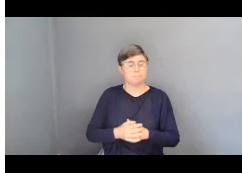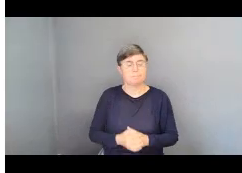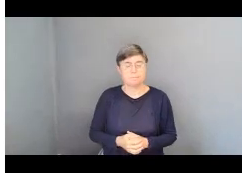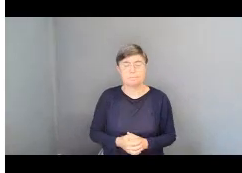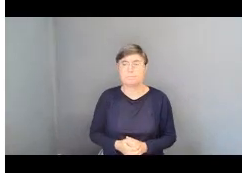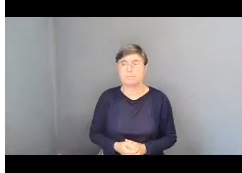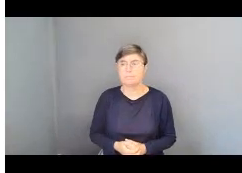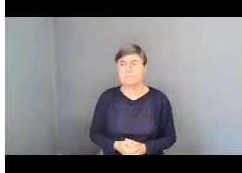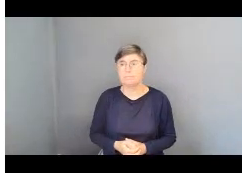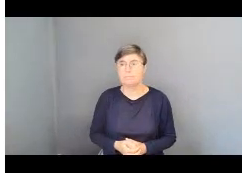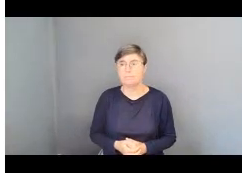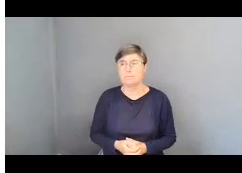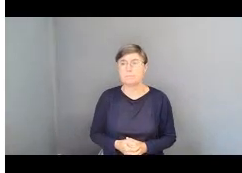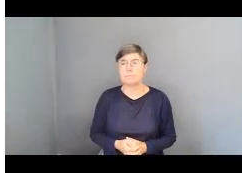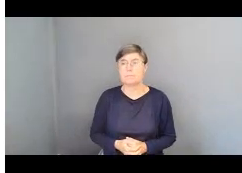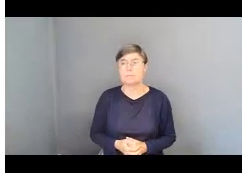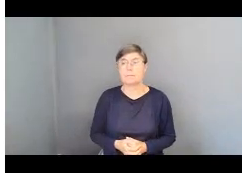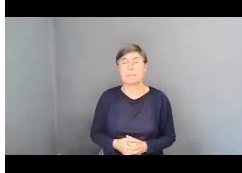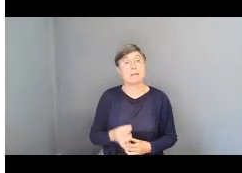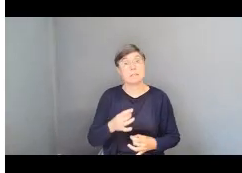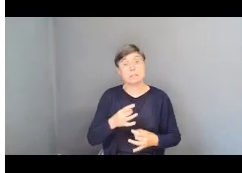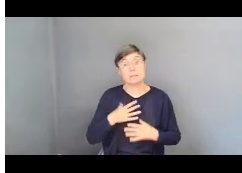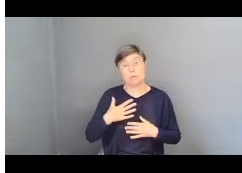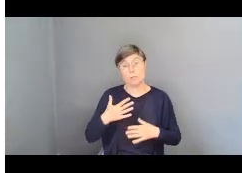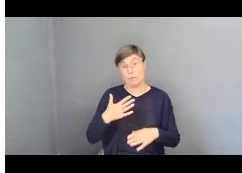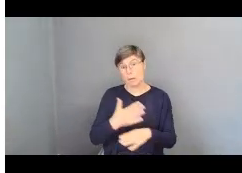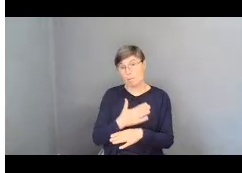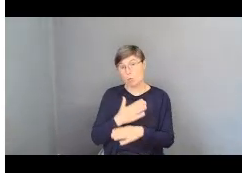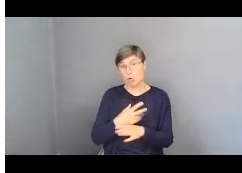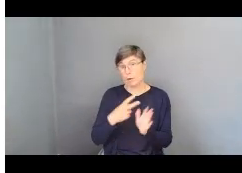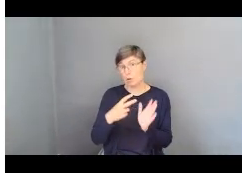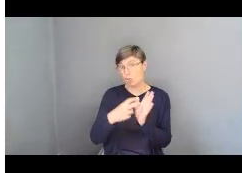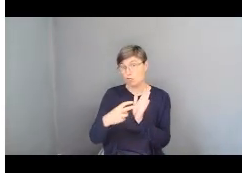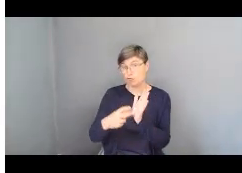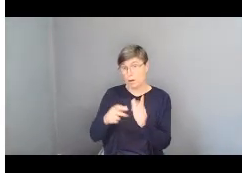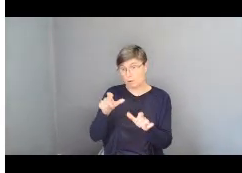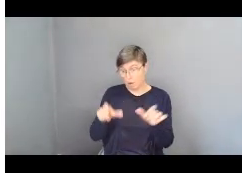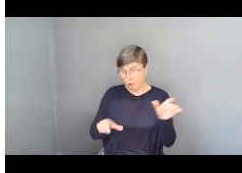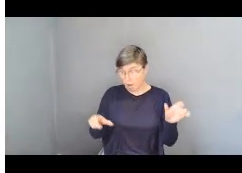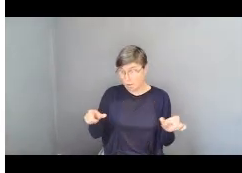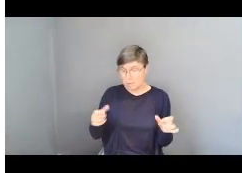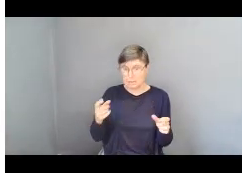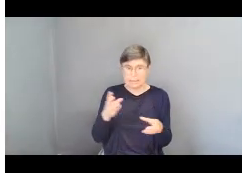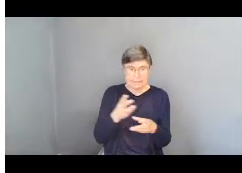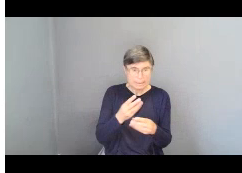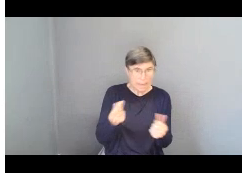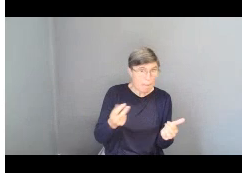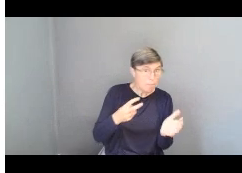Self-employed contractors may or may not be registered NDIS providers.